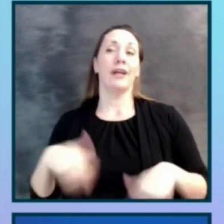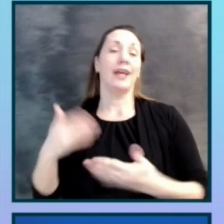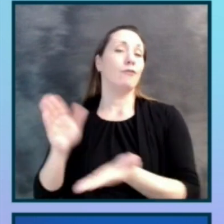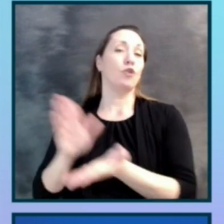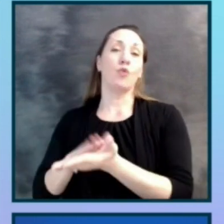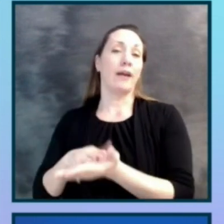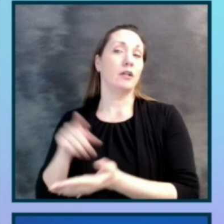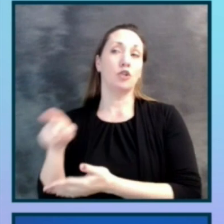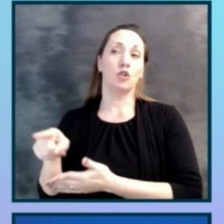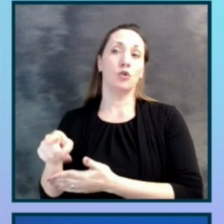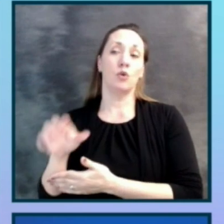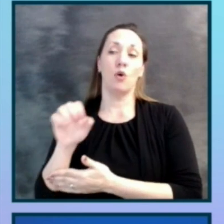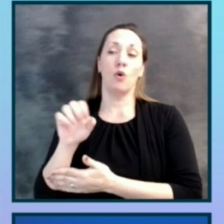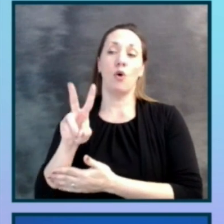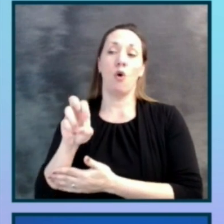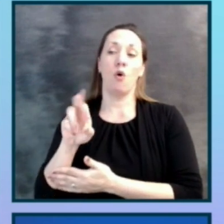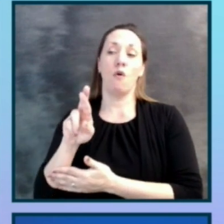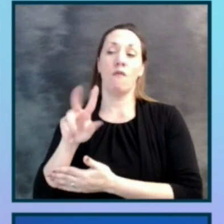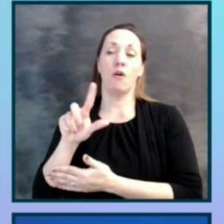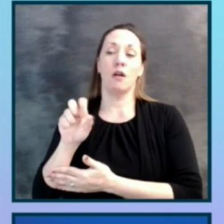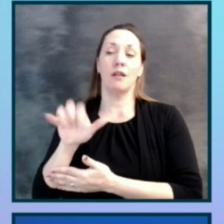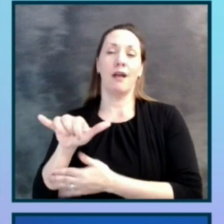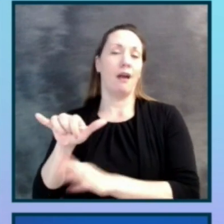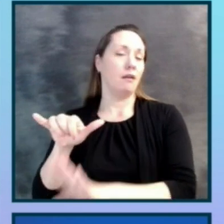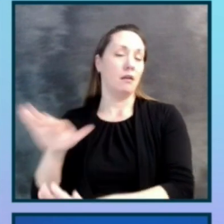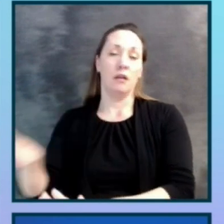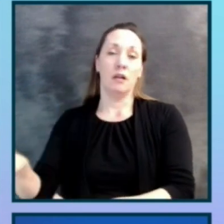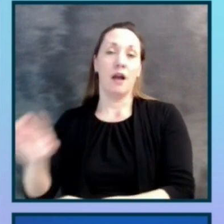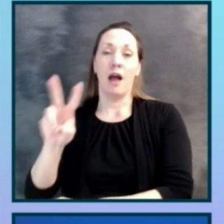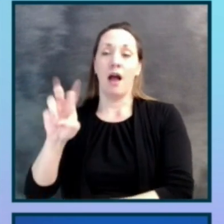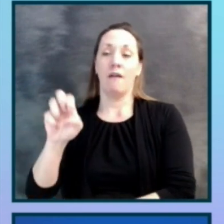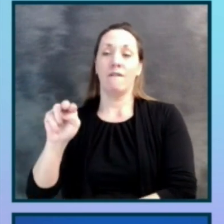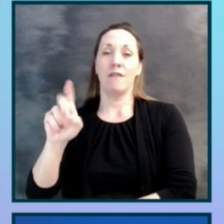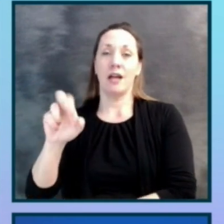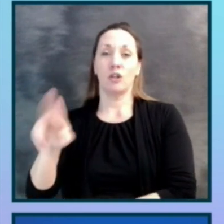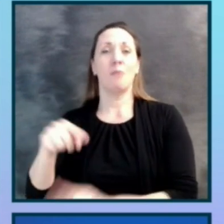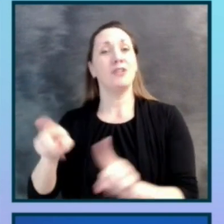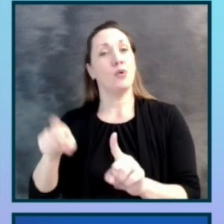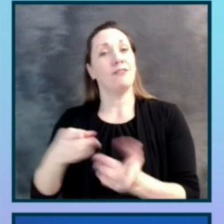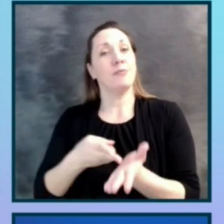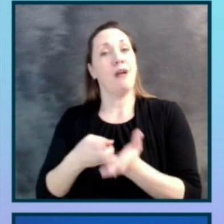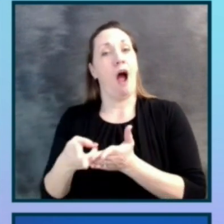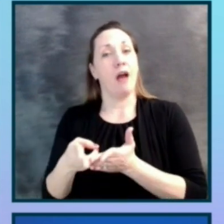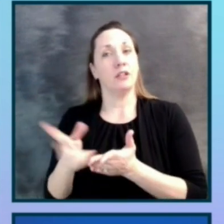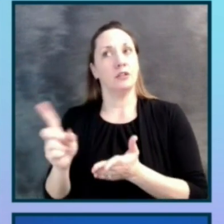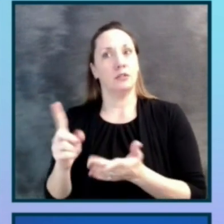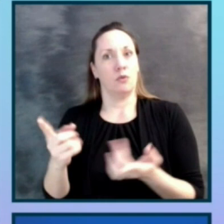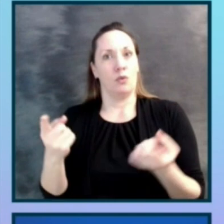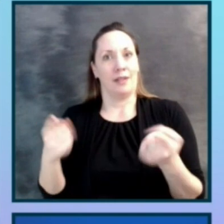to overlay vendors, but we have to be honest about where we are because we're not gonna fix it if we don't.